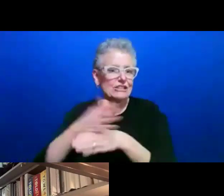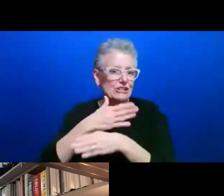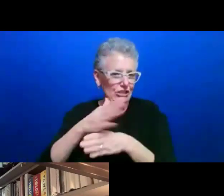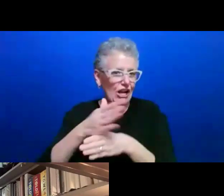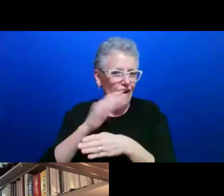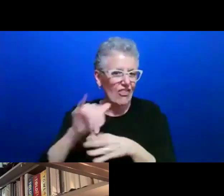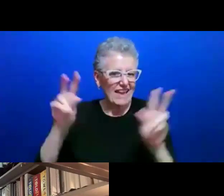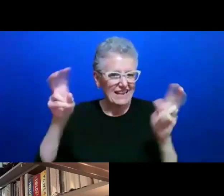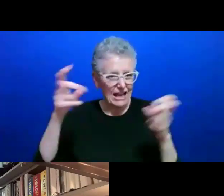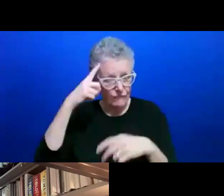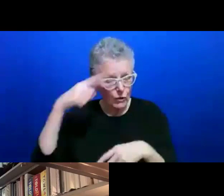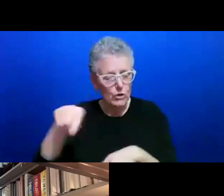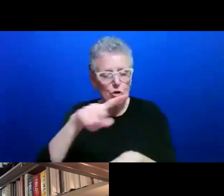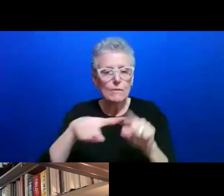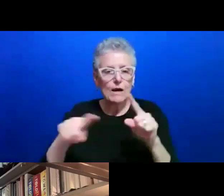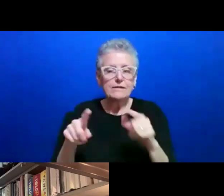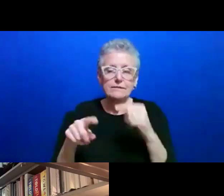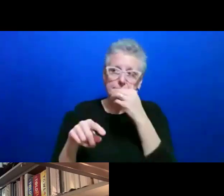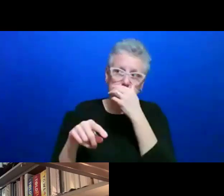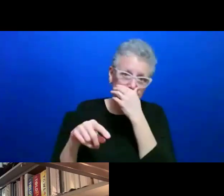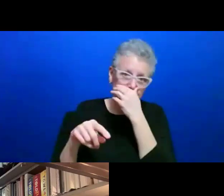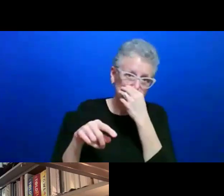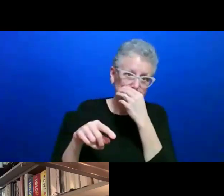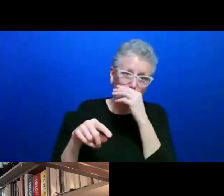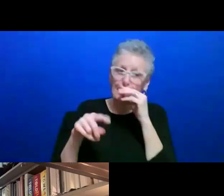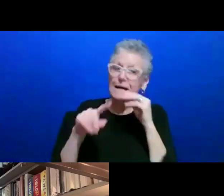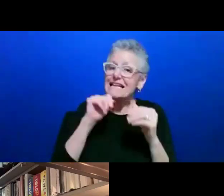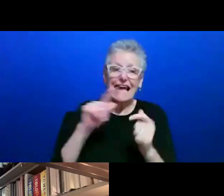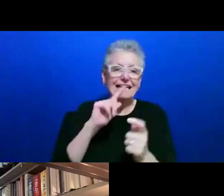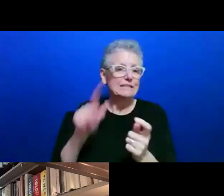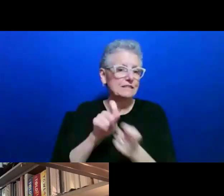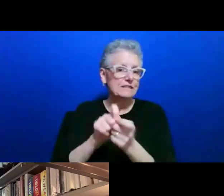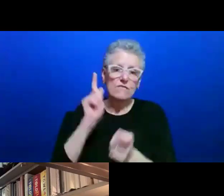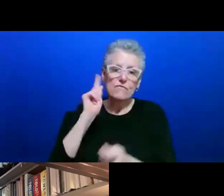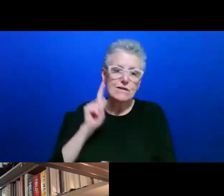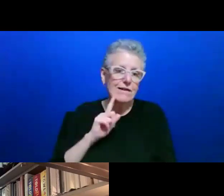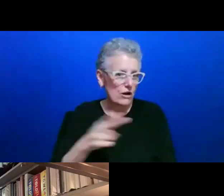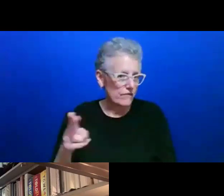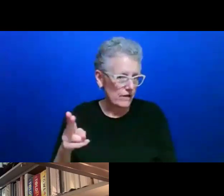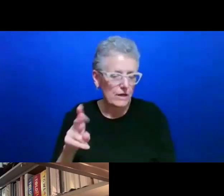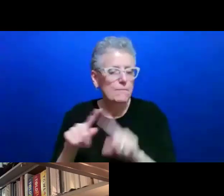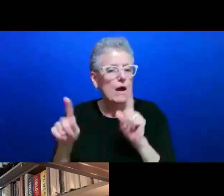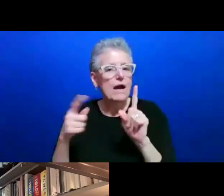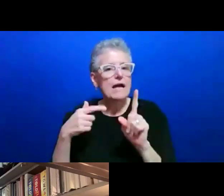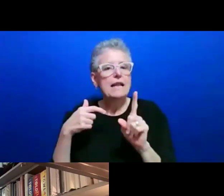But it just-- it wasn't specific for deaf and hard of hearing, but I went into the class